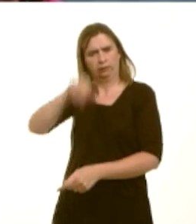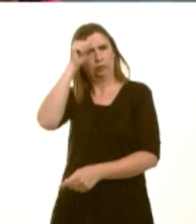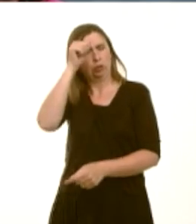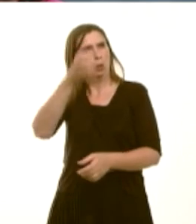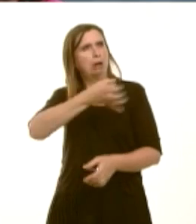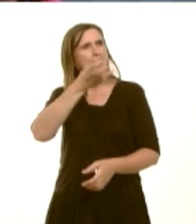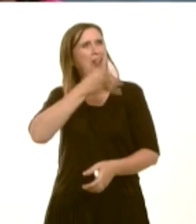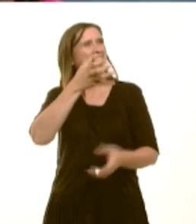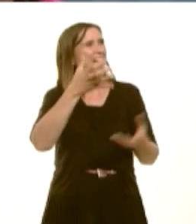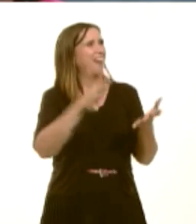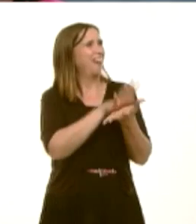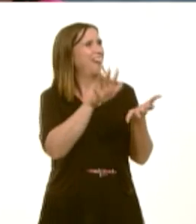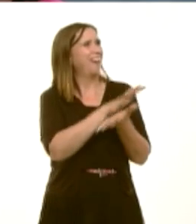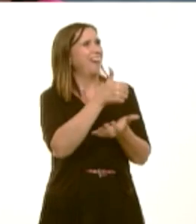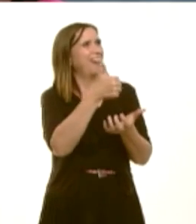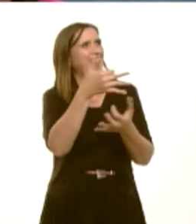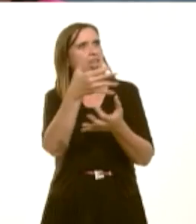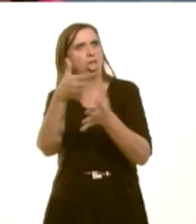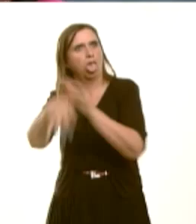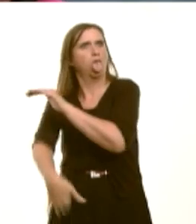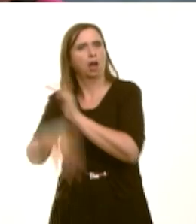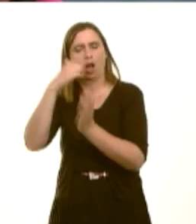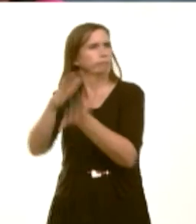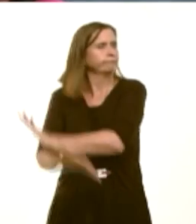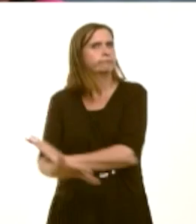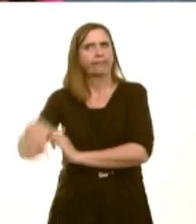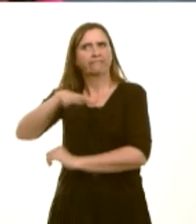the corrosive nature that alcohol can have within a family environment. How confident